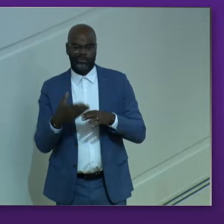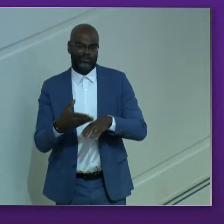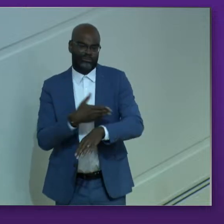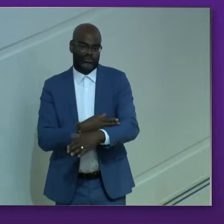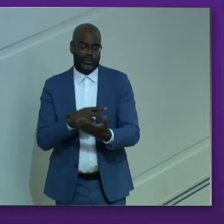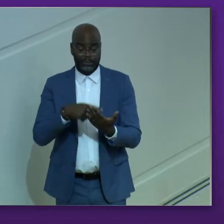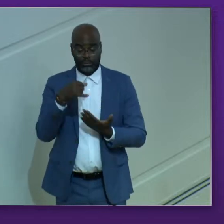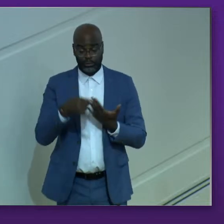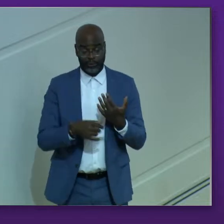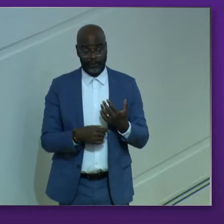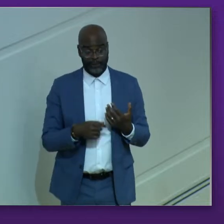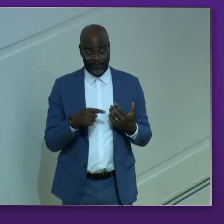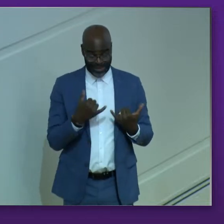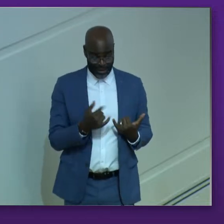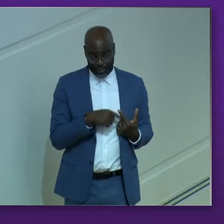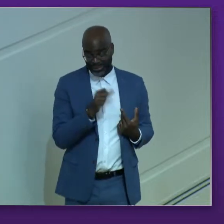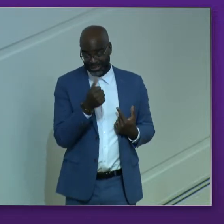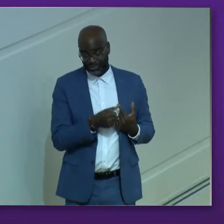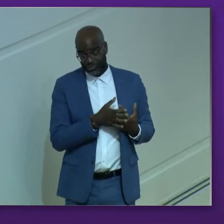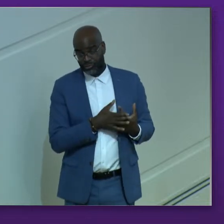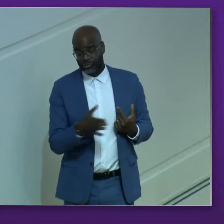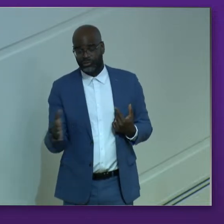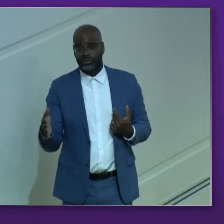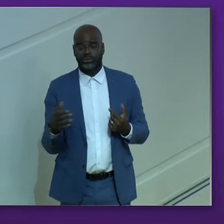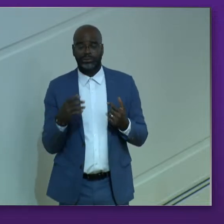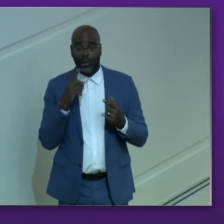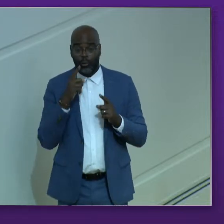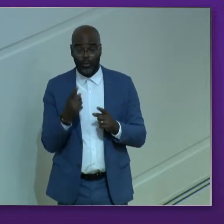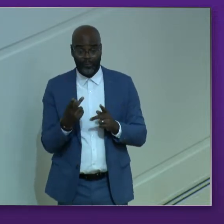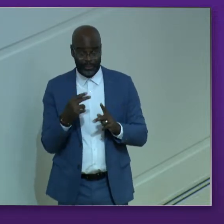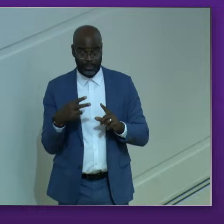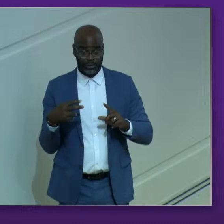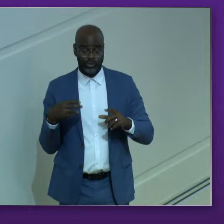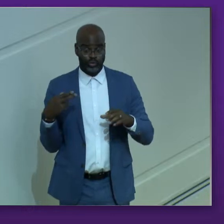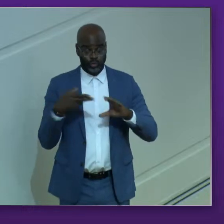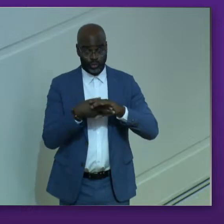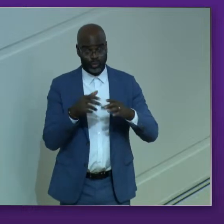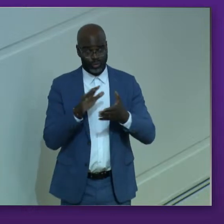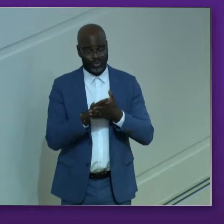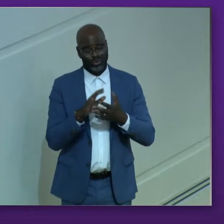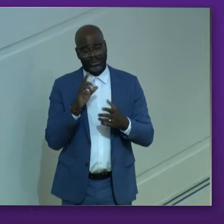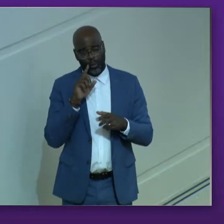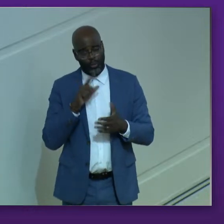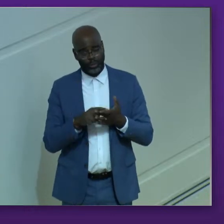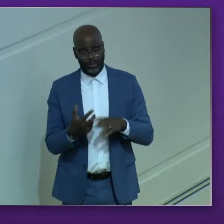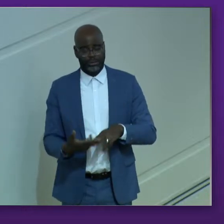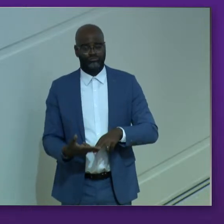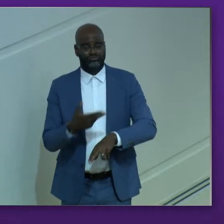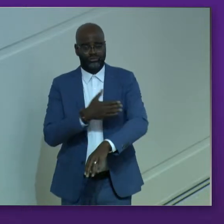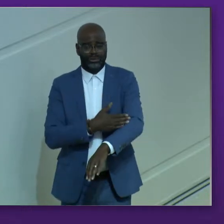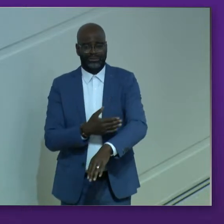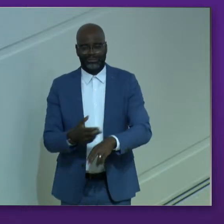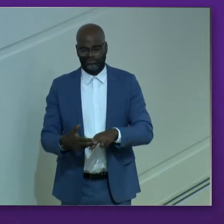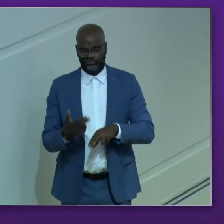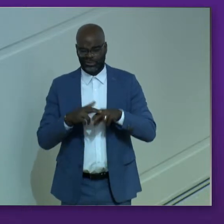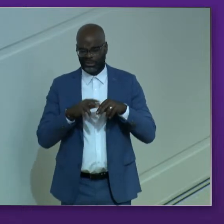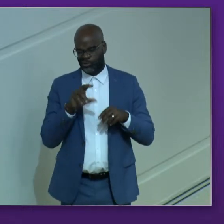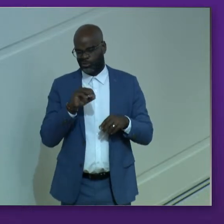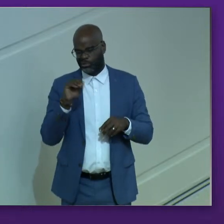INCLUDED IN THIS DOCUMENT. THE FMP TAKES INTO CONSIDERATION MULTIPLE DATA POINTS SUCH AS